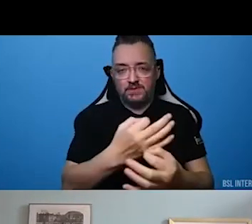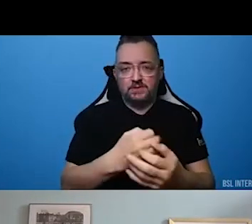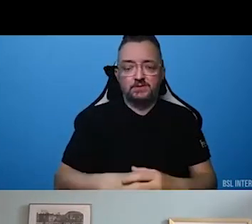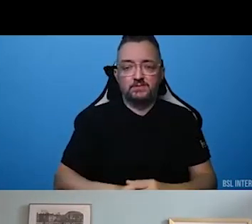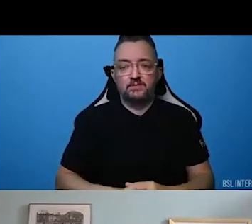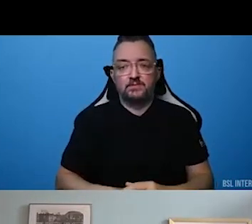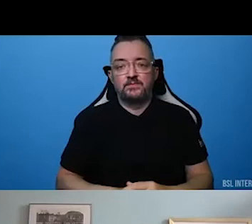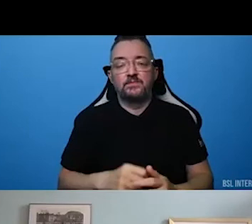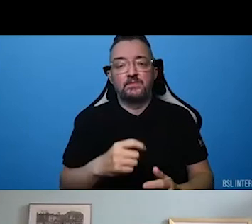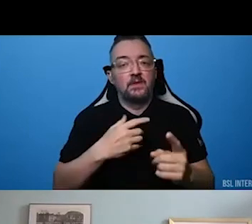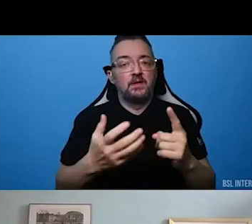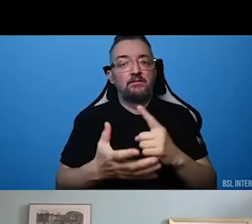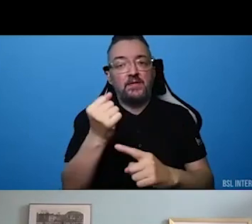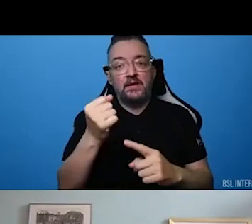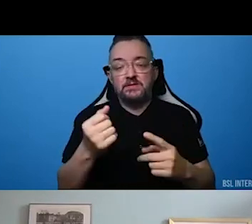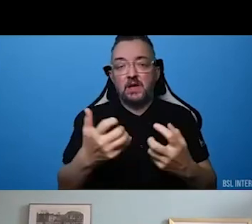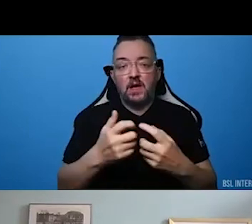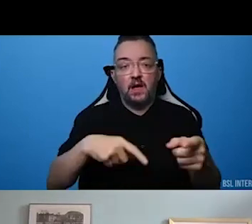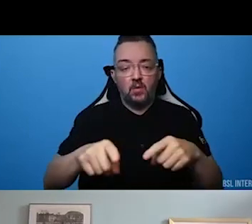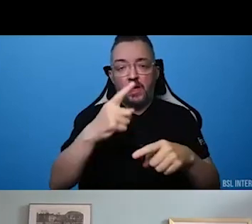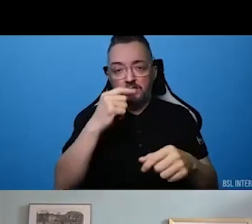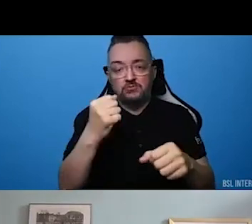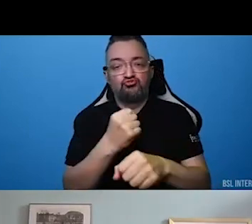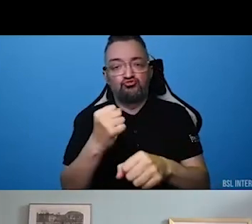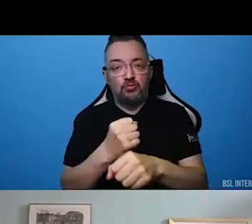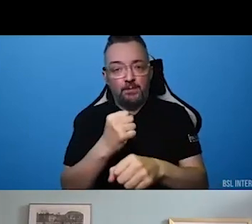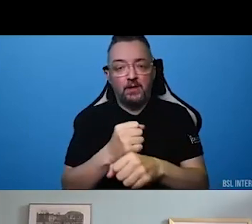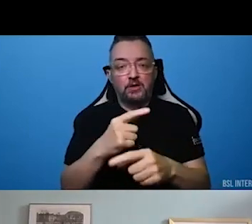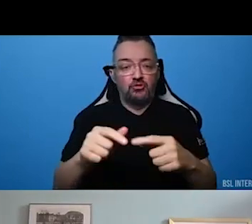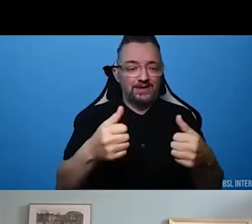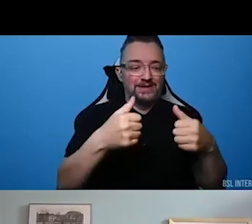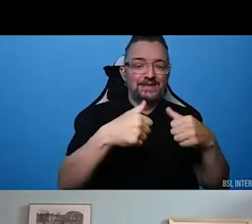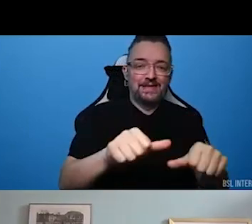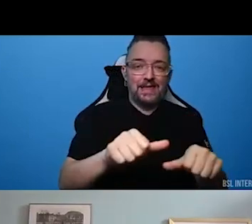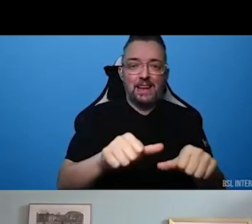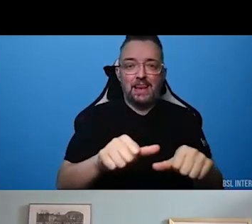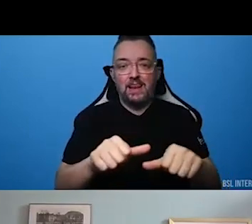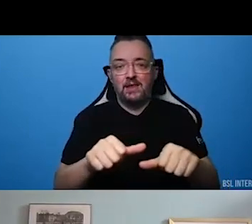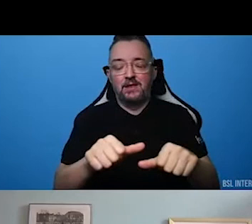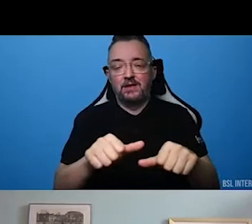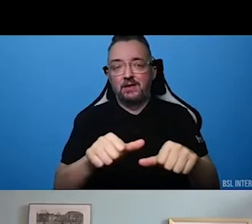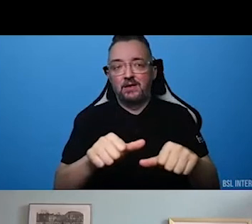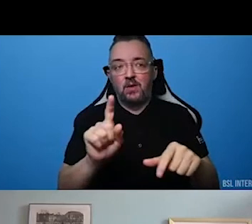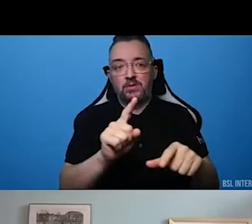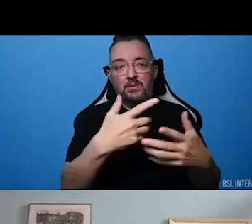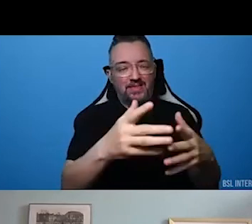and finding ways to try to repair and to try to heal a wound which has been left to fester for far too long